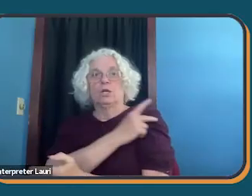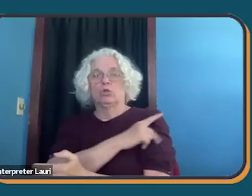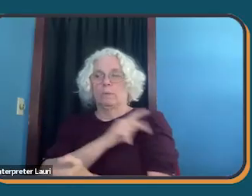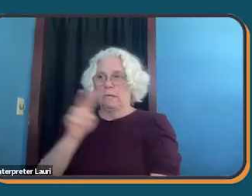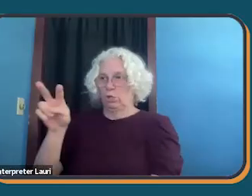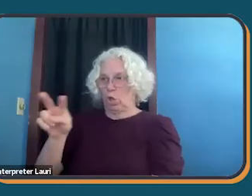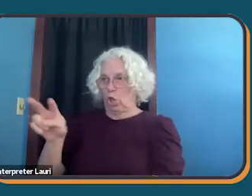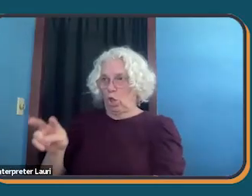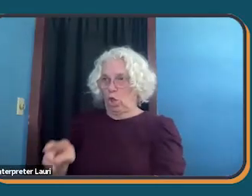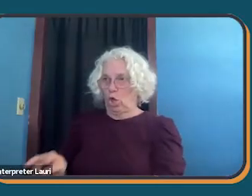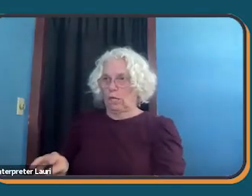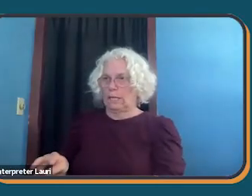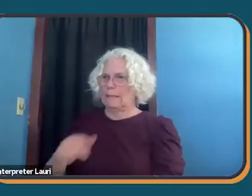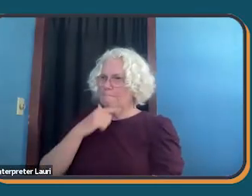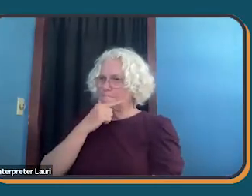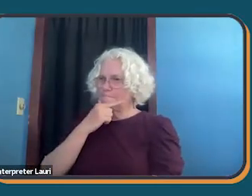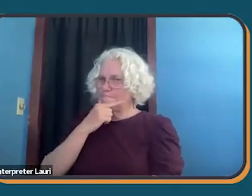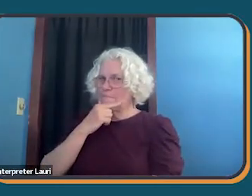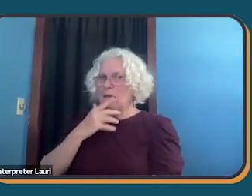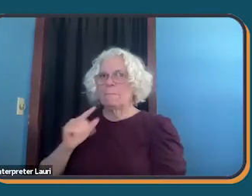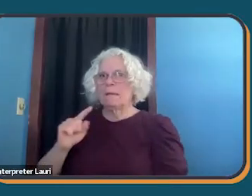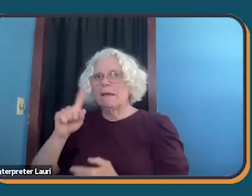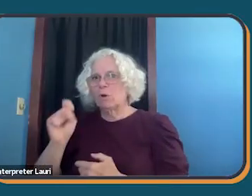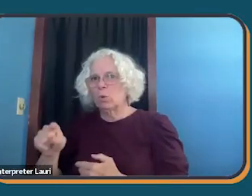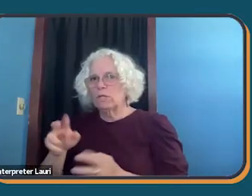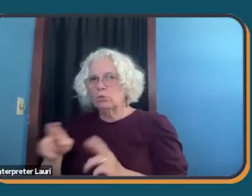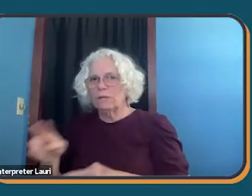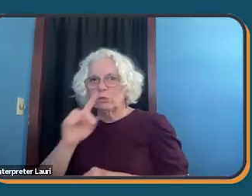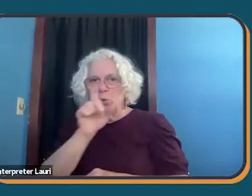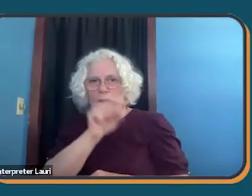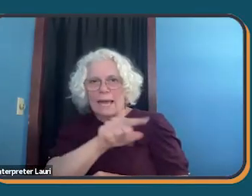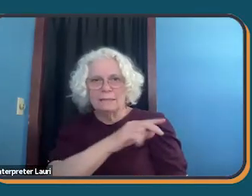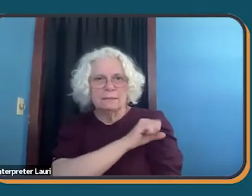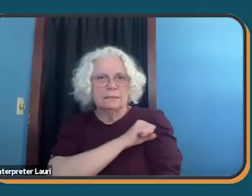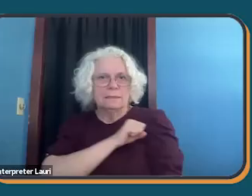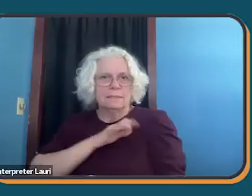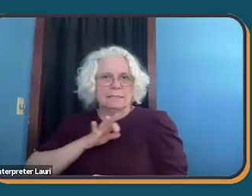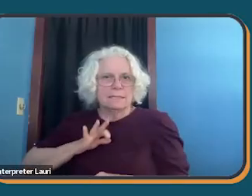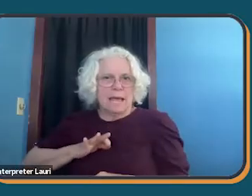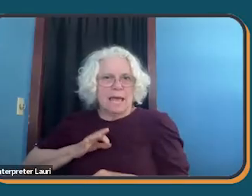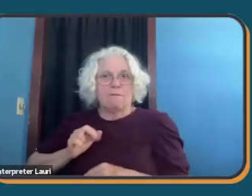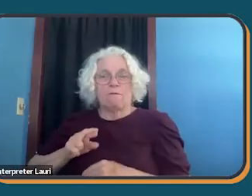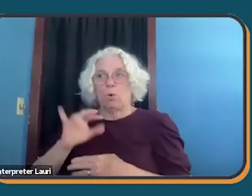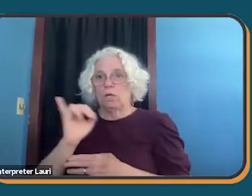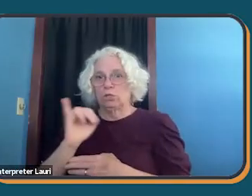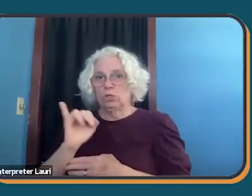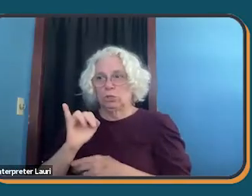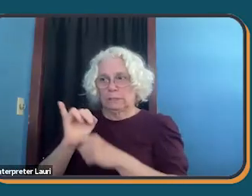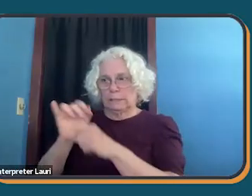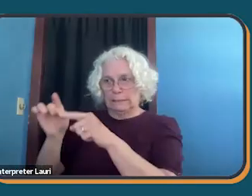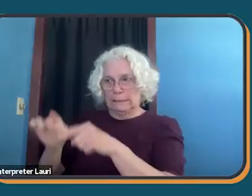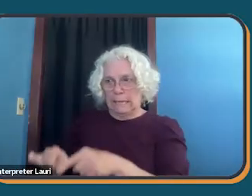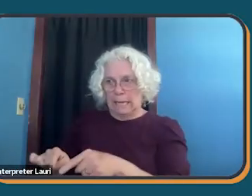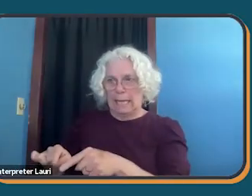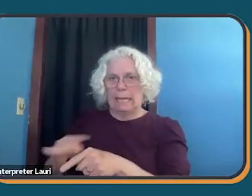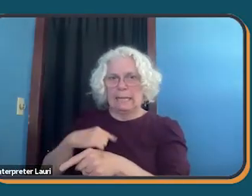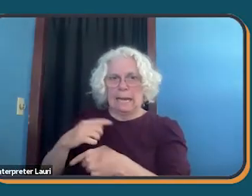and space for patients to write out any questions that they might have for office staff, practitioners, and even insurance companies to ensure that they